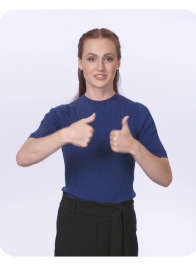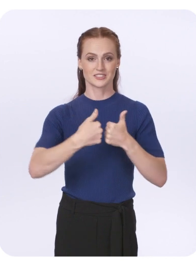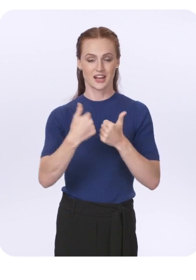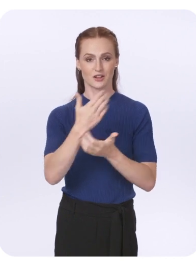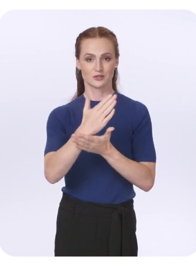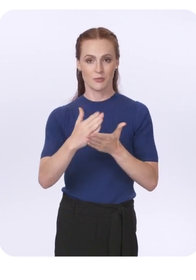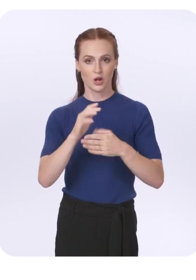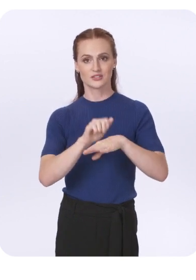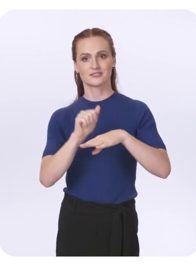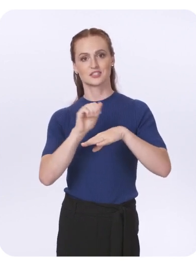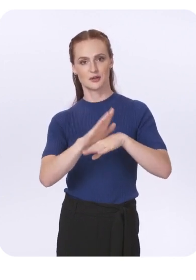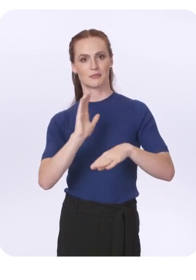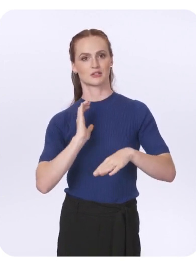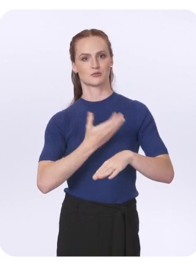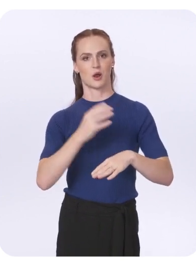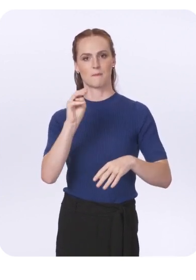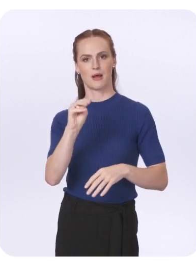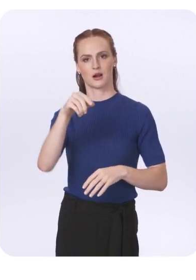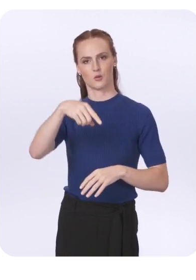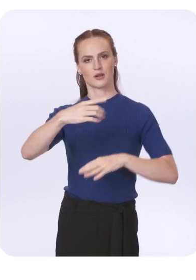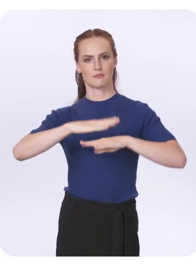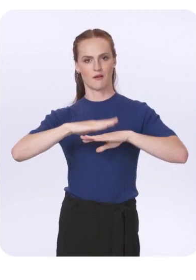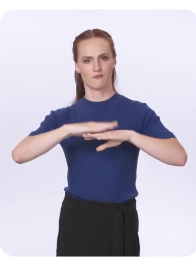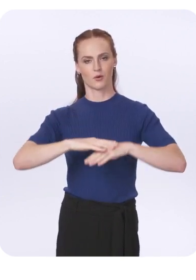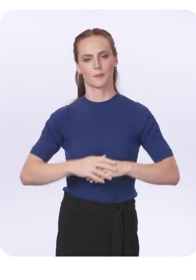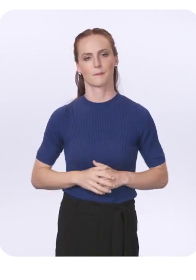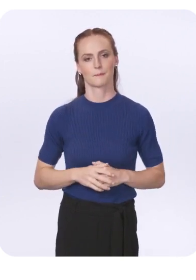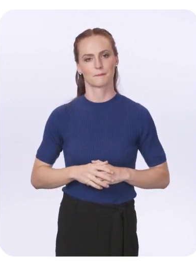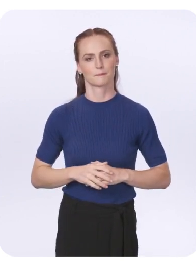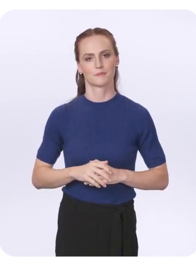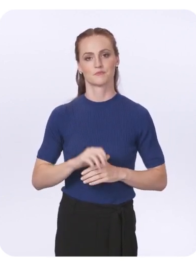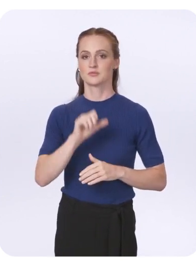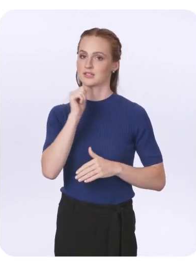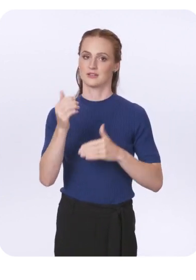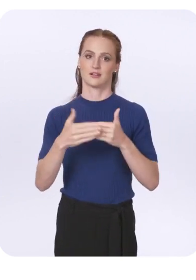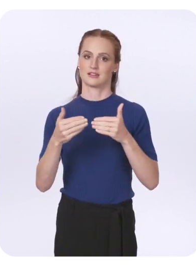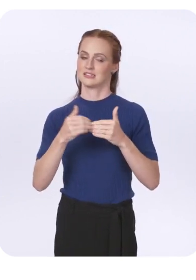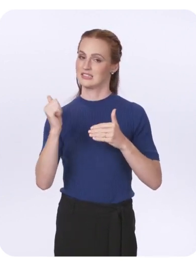of shipping to our Meta Quest platform. And it’s not easy in any platform.